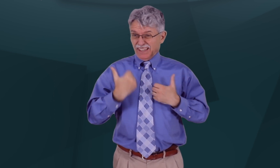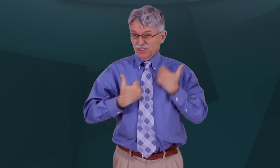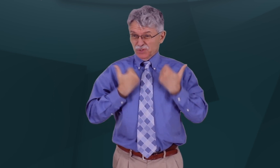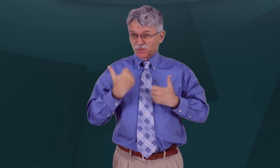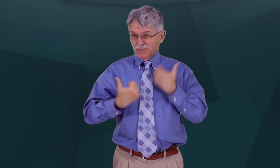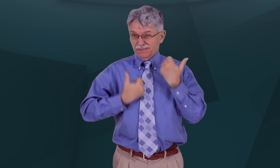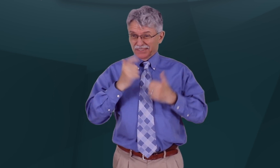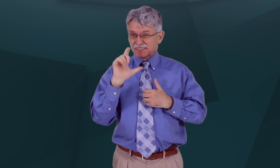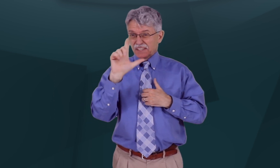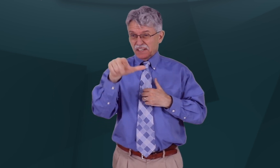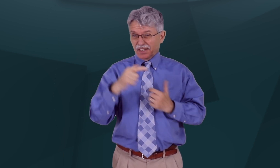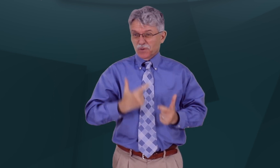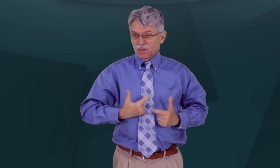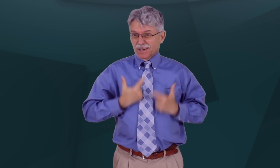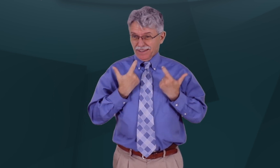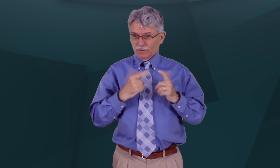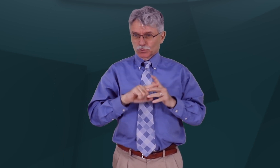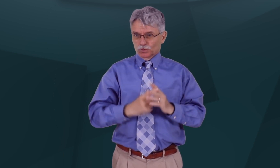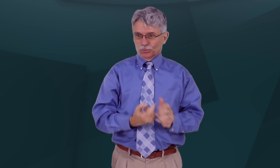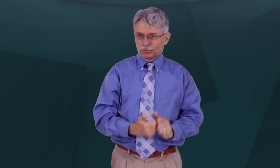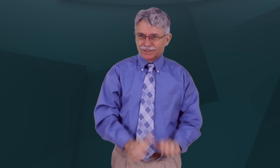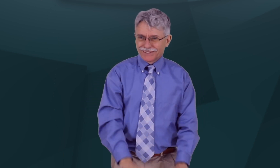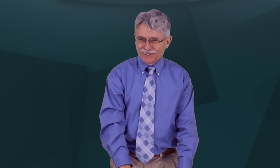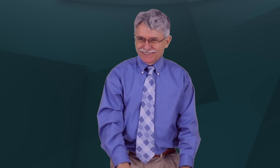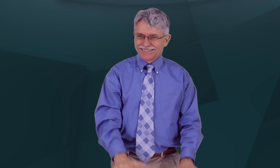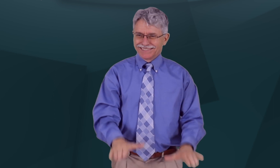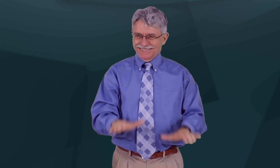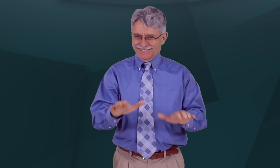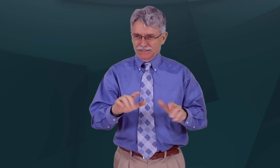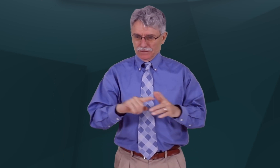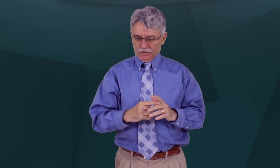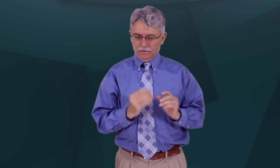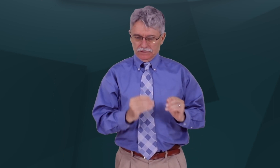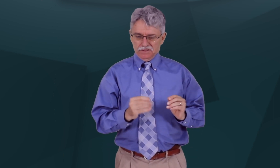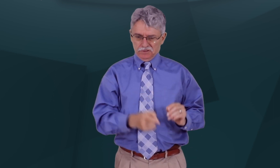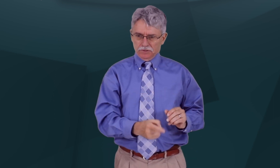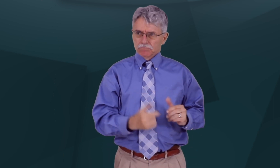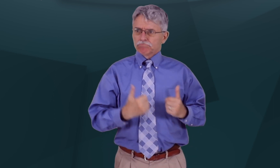They need that assertiveness later on in life, and that has to start when they're small.